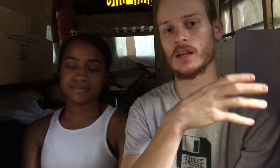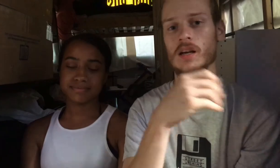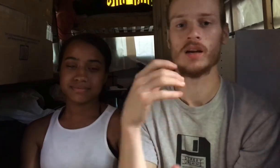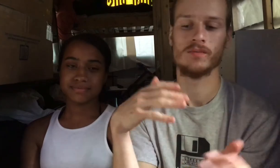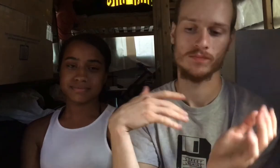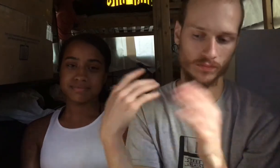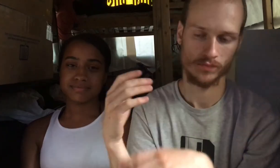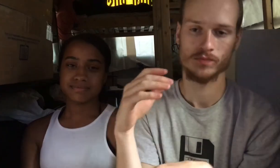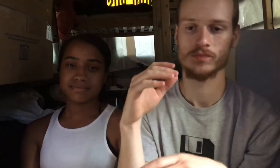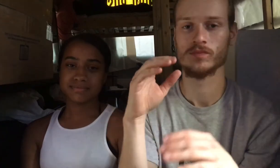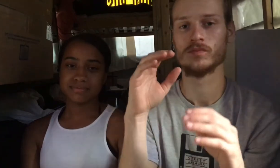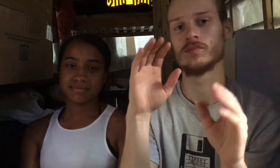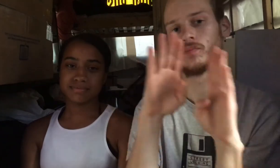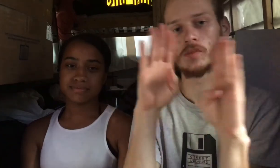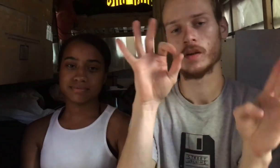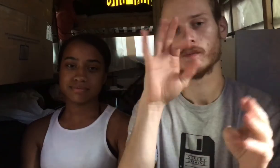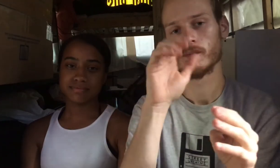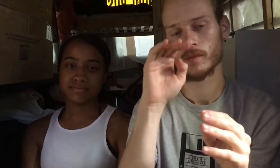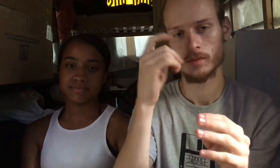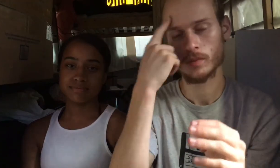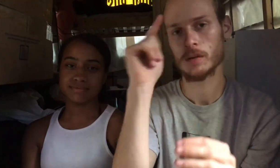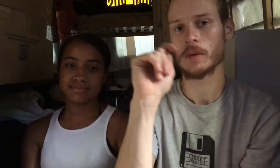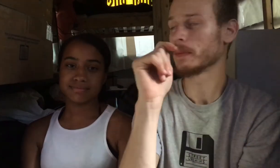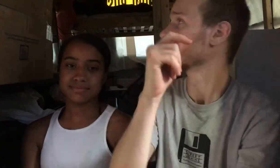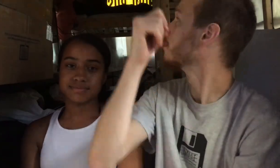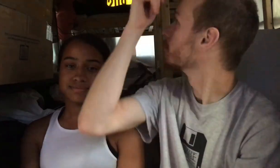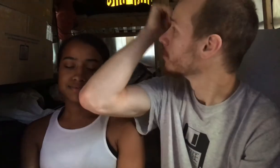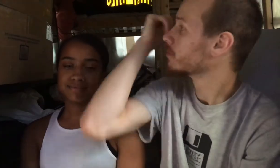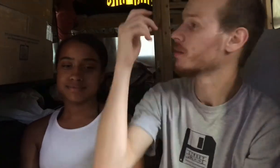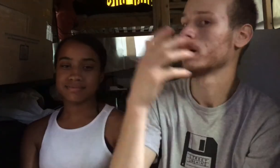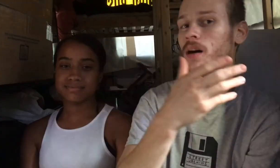and wall frame for bathroom over there